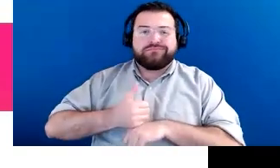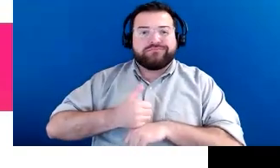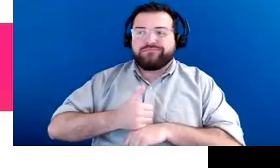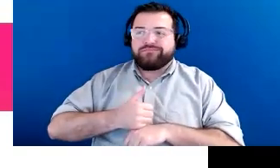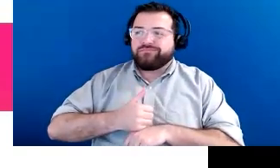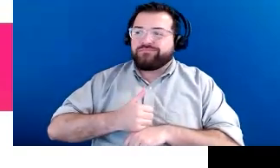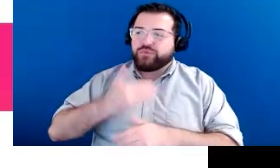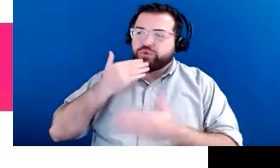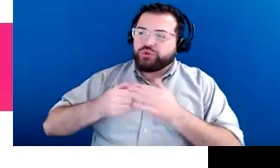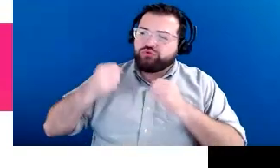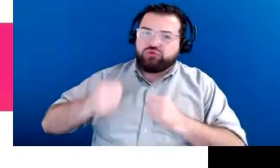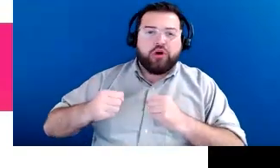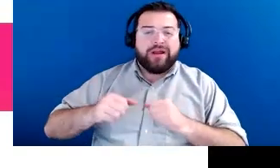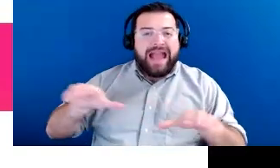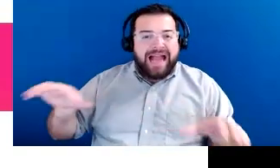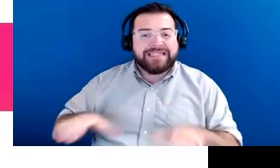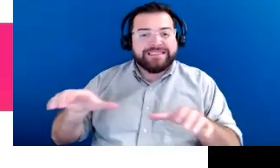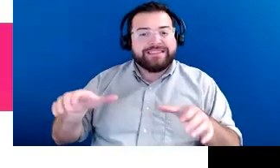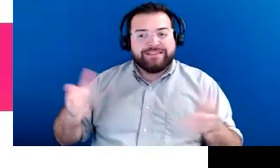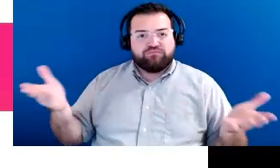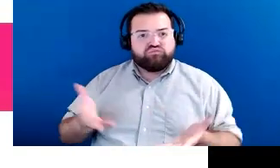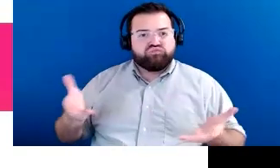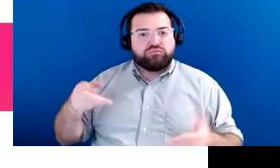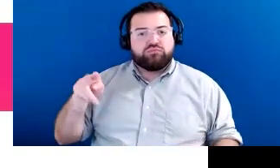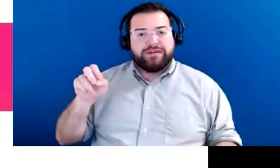And so make your plan for interaction clear to students,